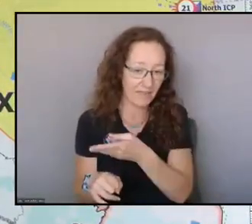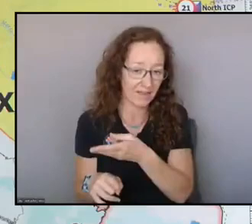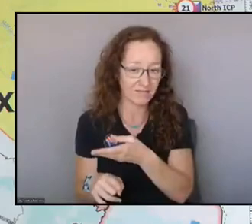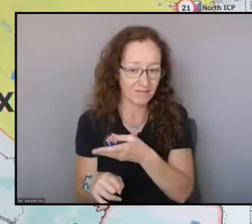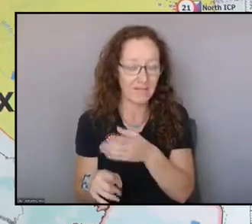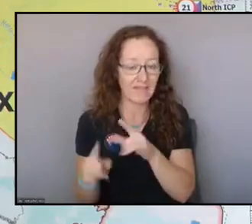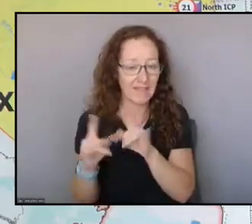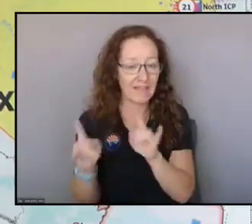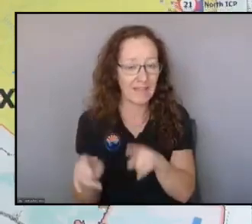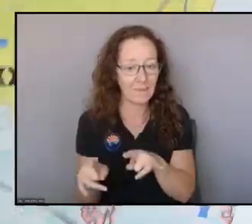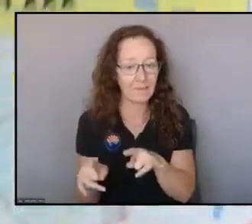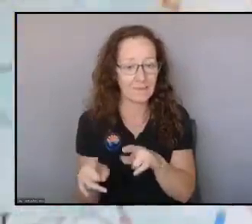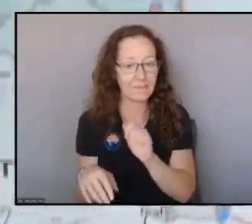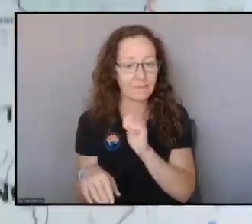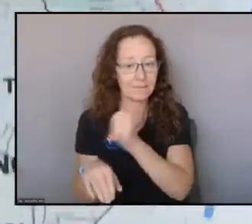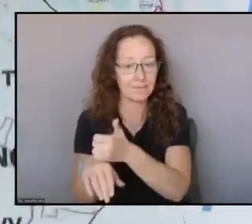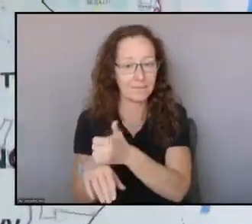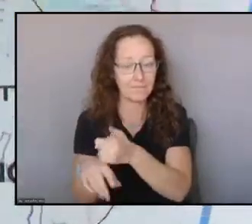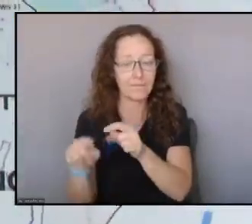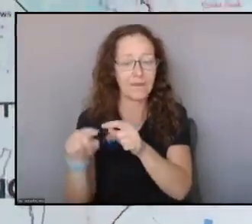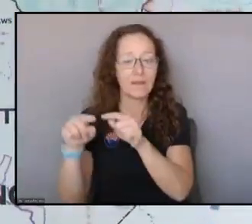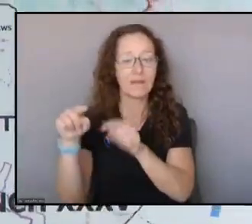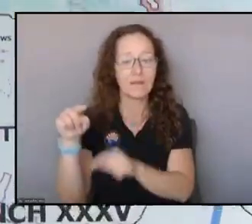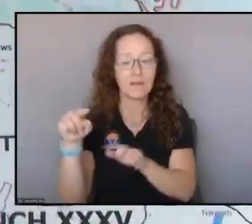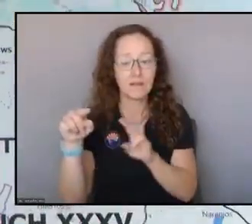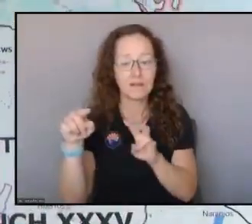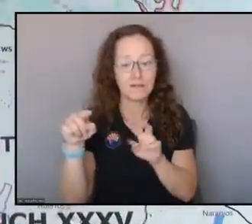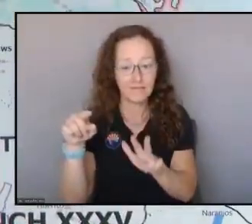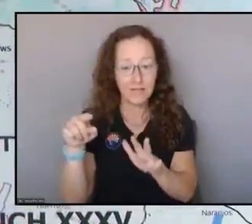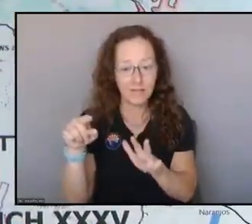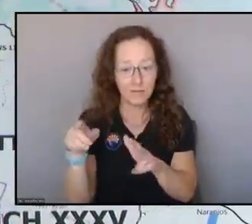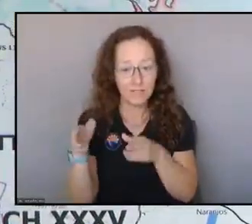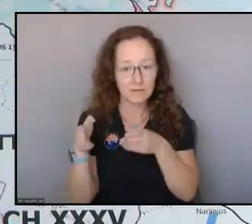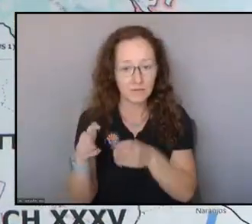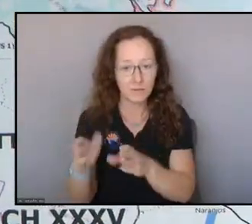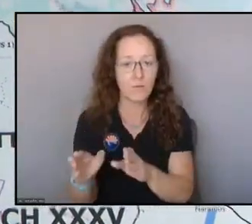YOU MOVE DOWN TO THE 73 CORRIDOR YOU STILL HAVE A LOT